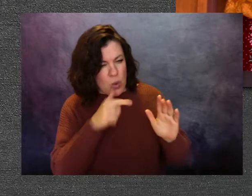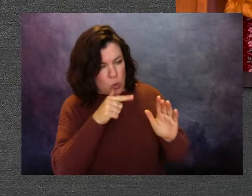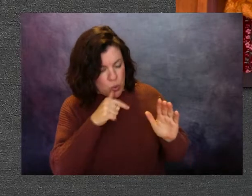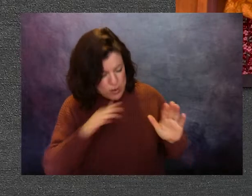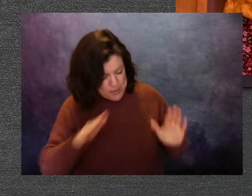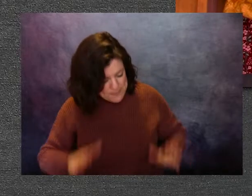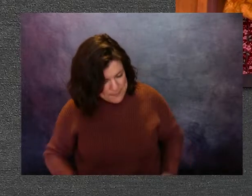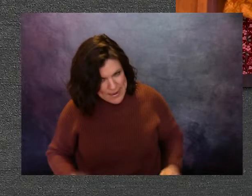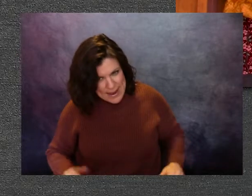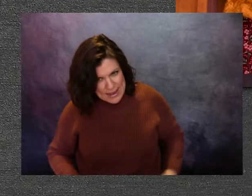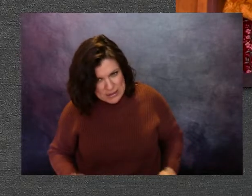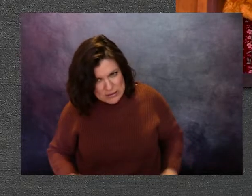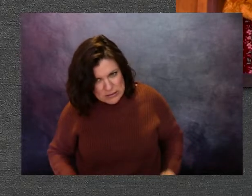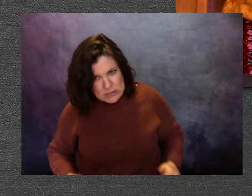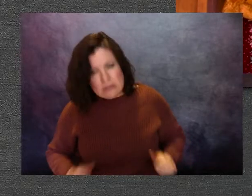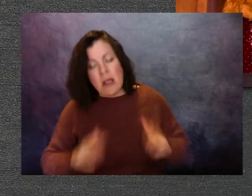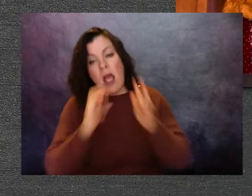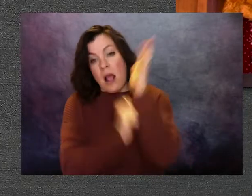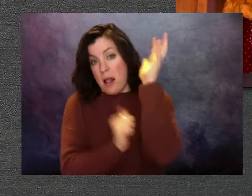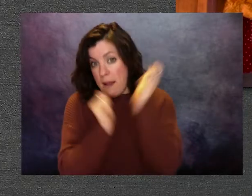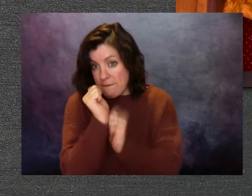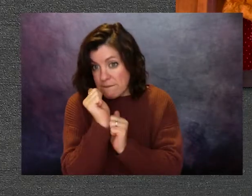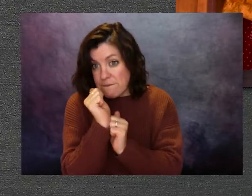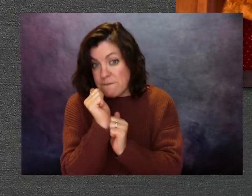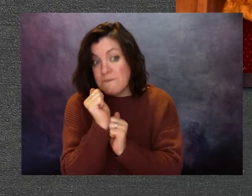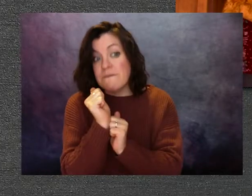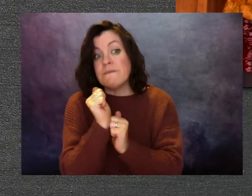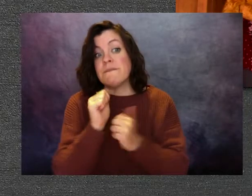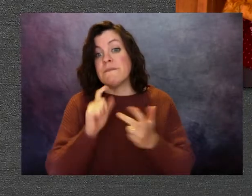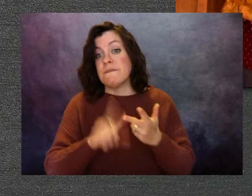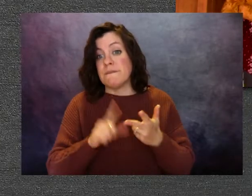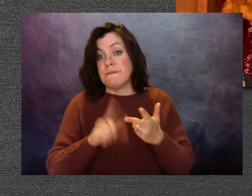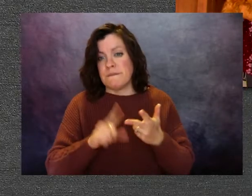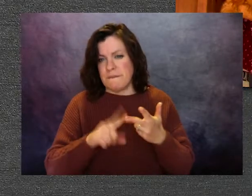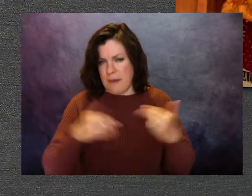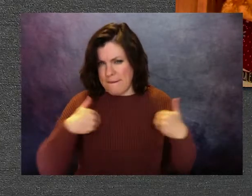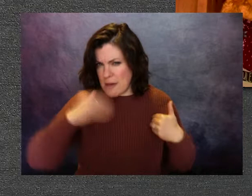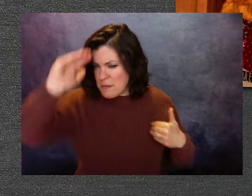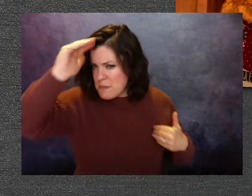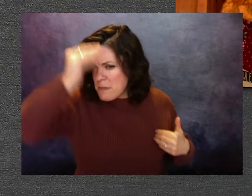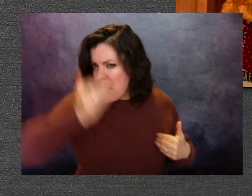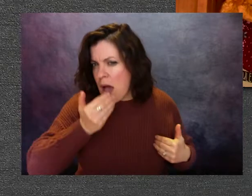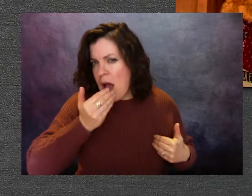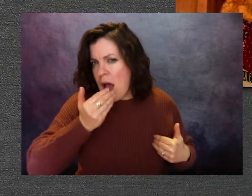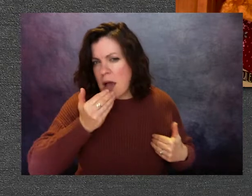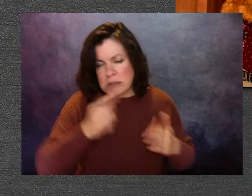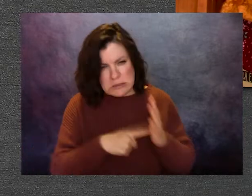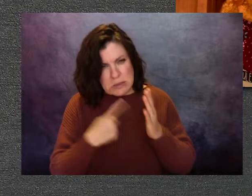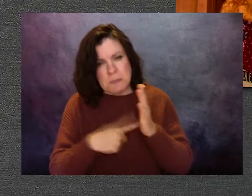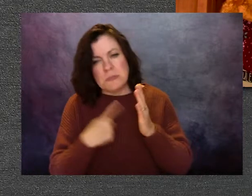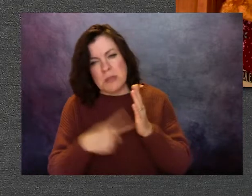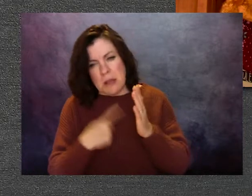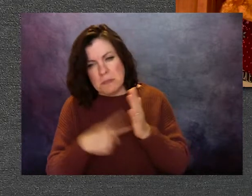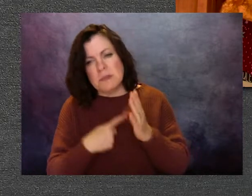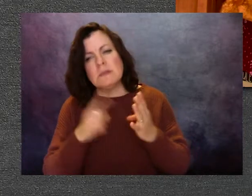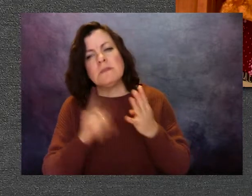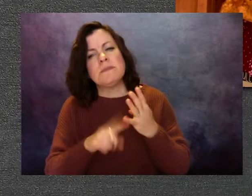They also wear gloves on their hands. They also sometimes have to wear a big mask on their face.